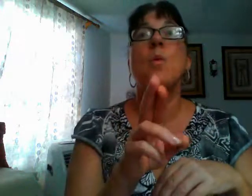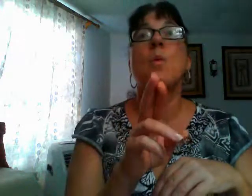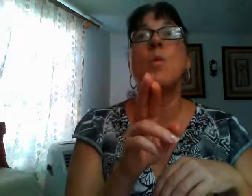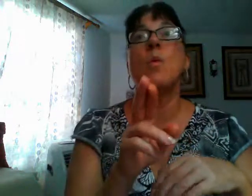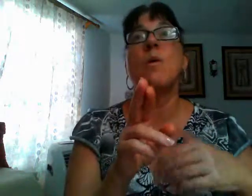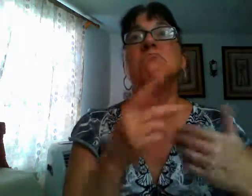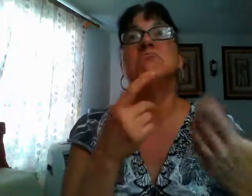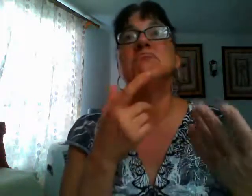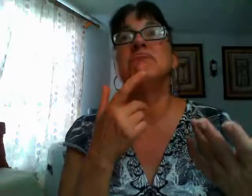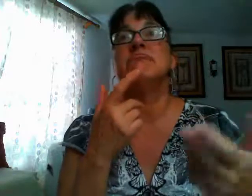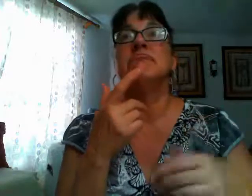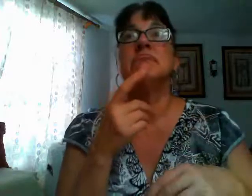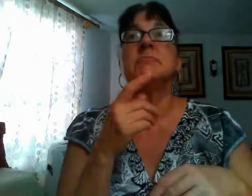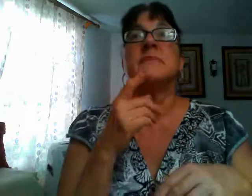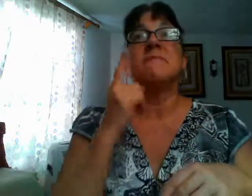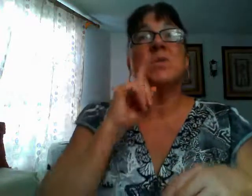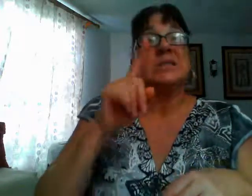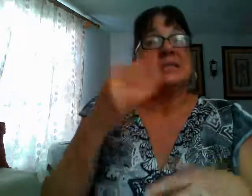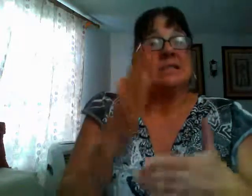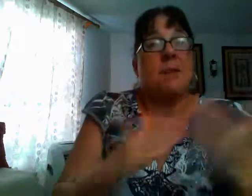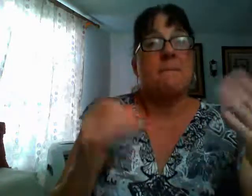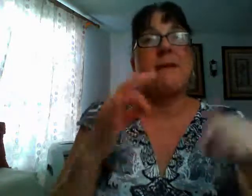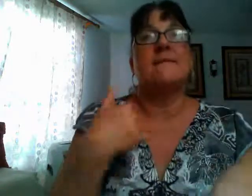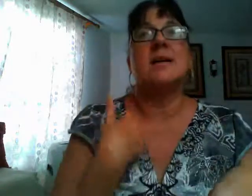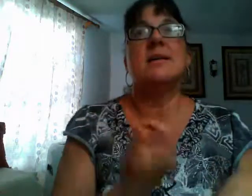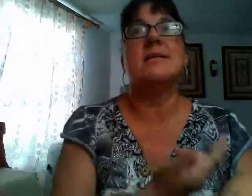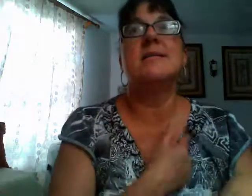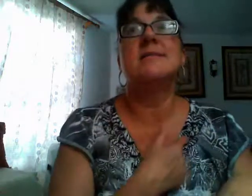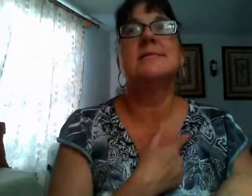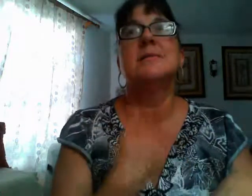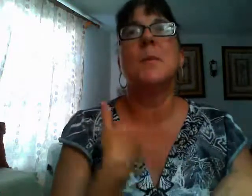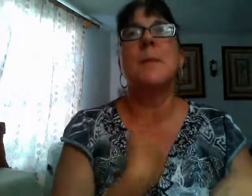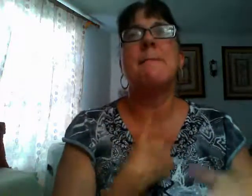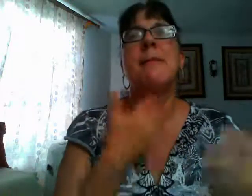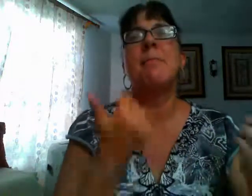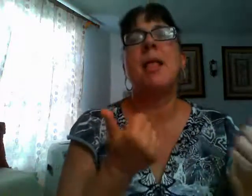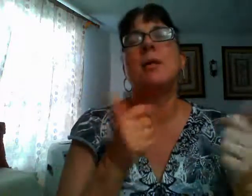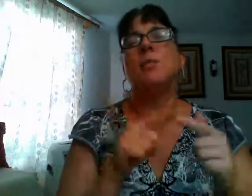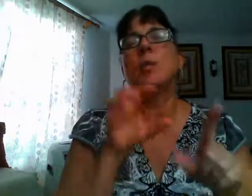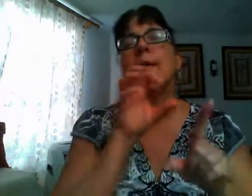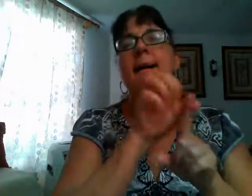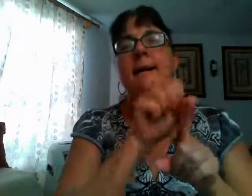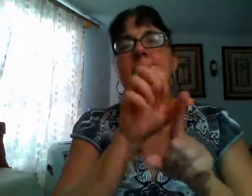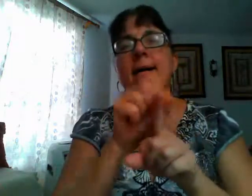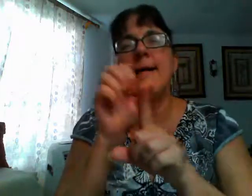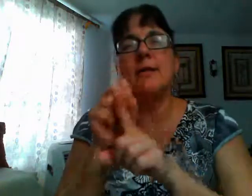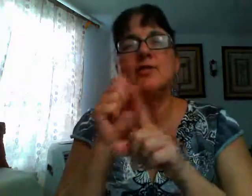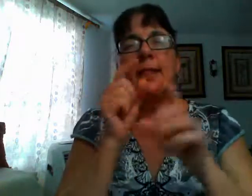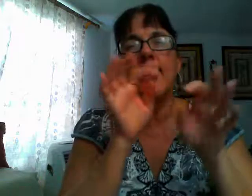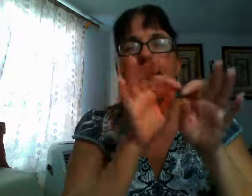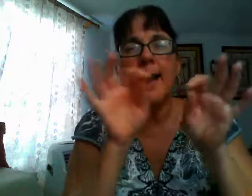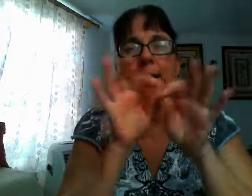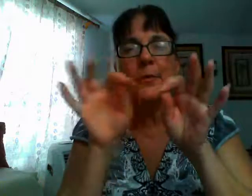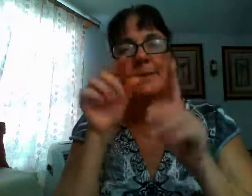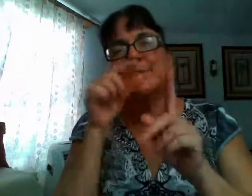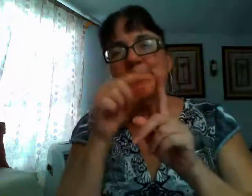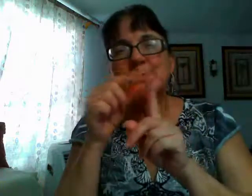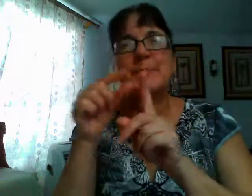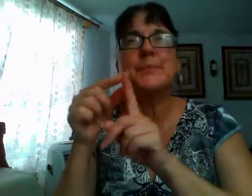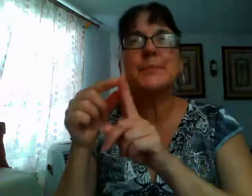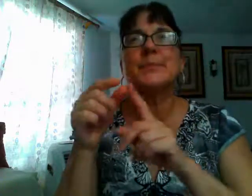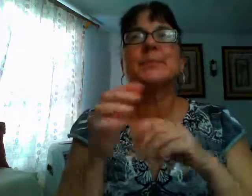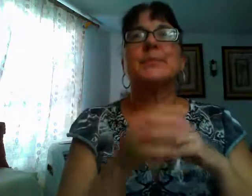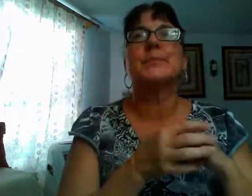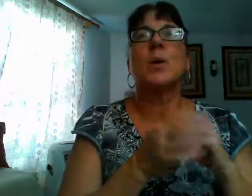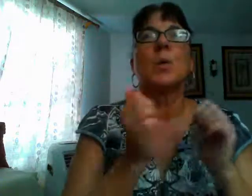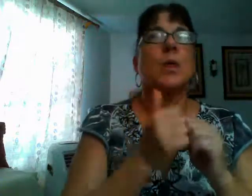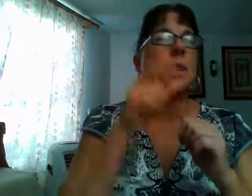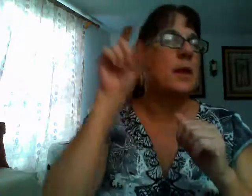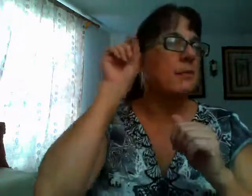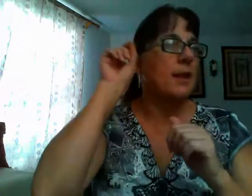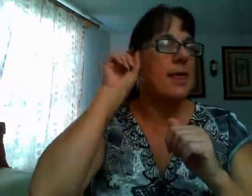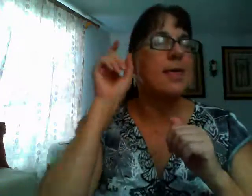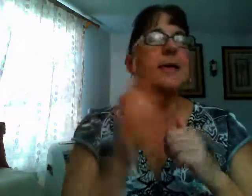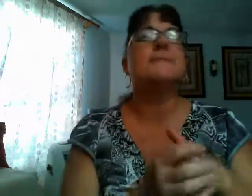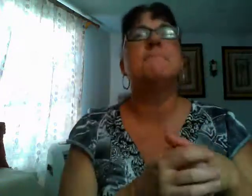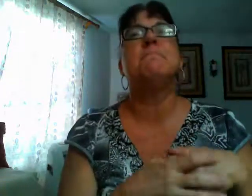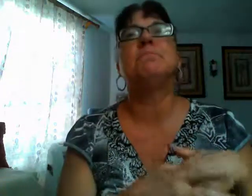we may be able to catch words in the lyrics with the use of hearing aids.